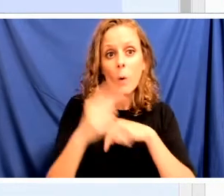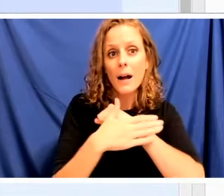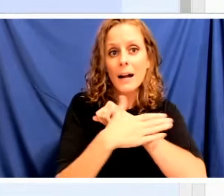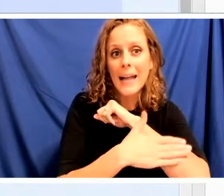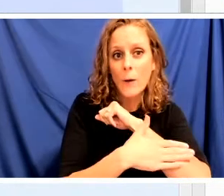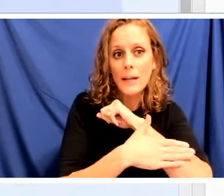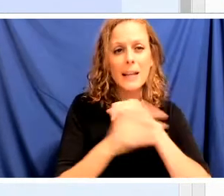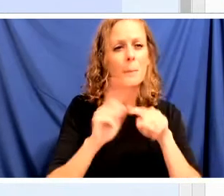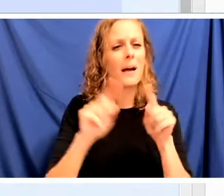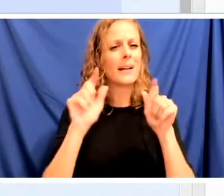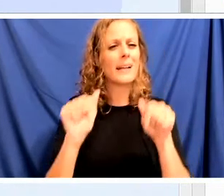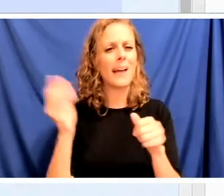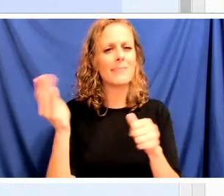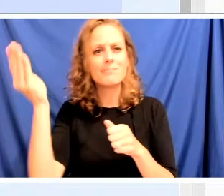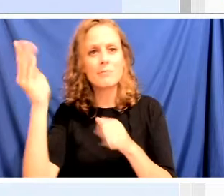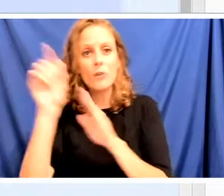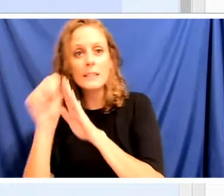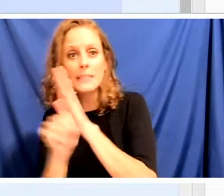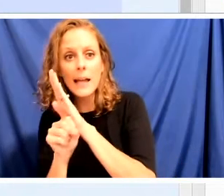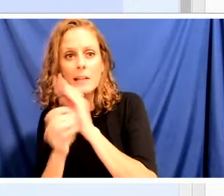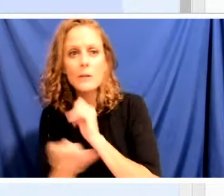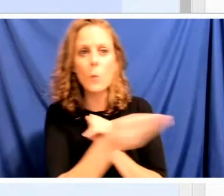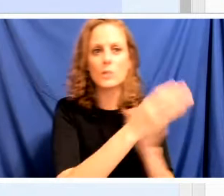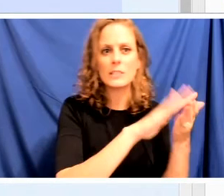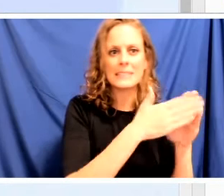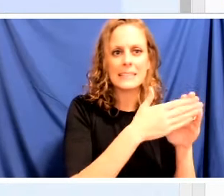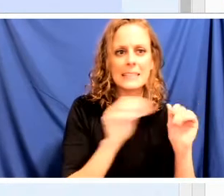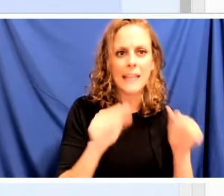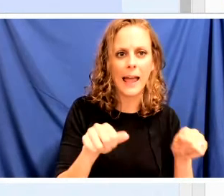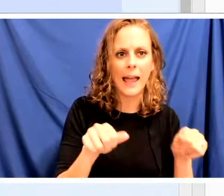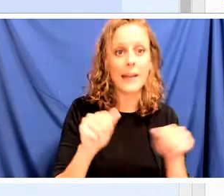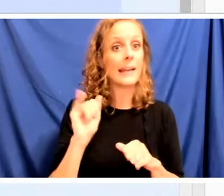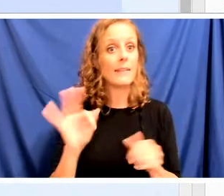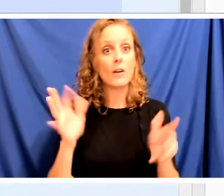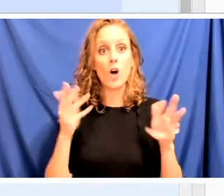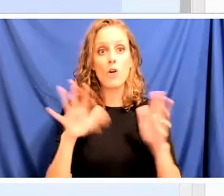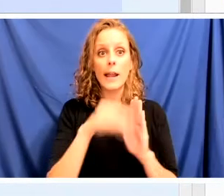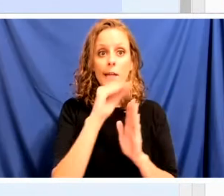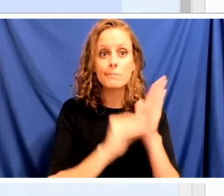Or if maybe you've already submitted a community of interest form for city of sacramento.